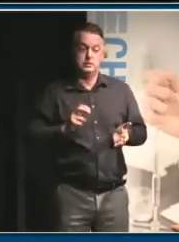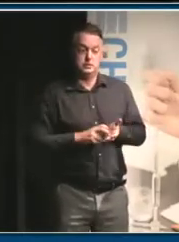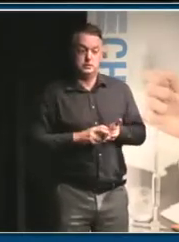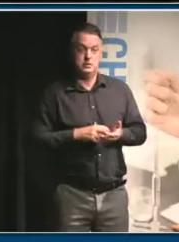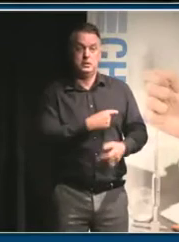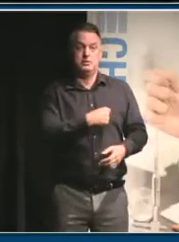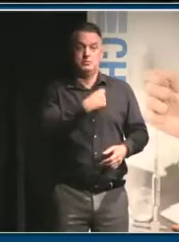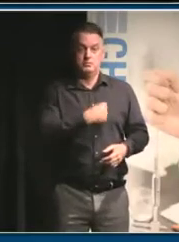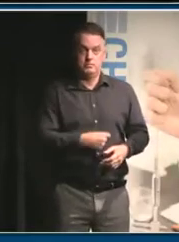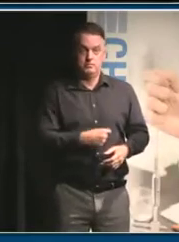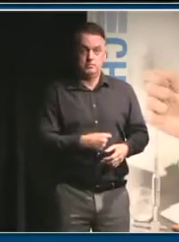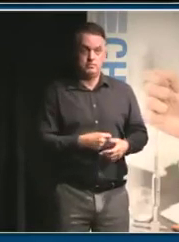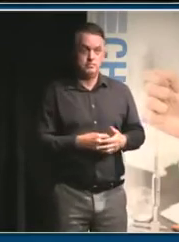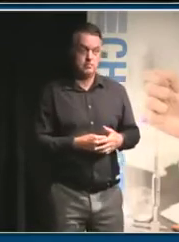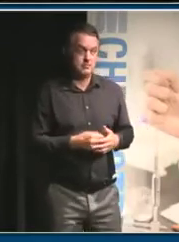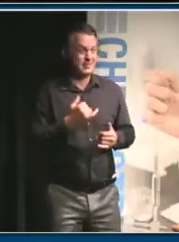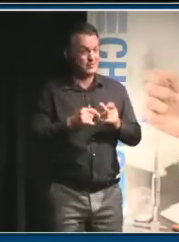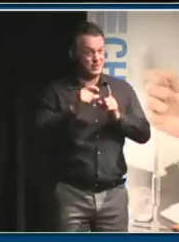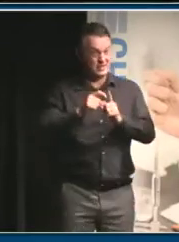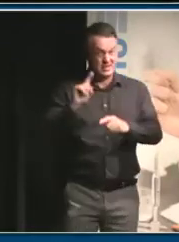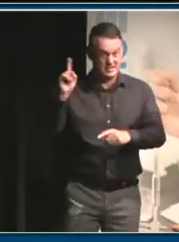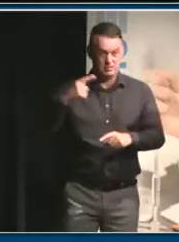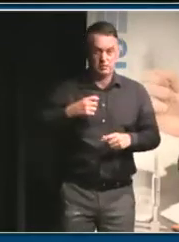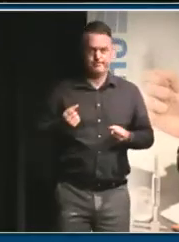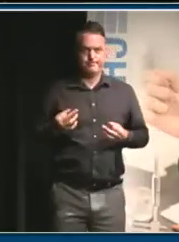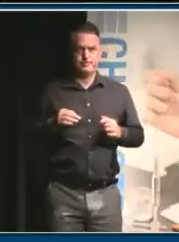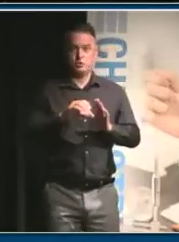that well it's really hard right now because we don't have the curriculum we're going to find